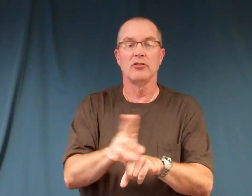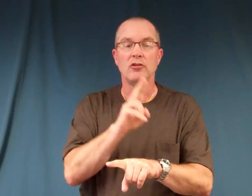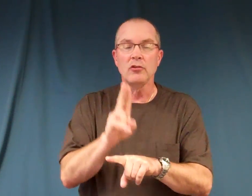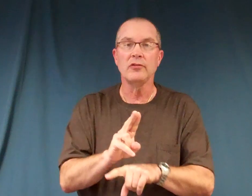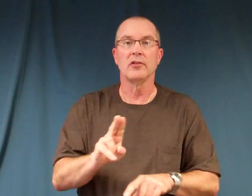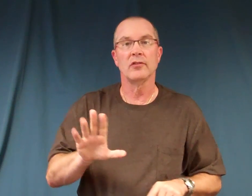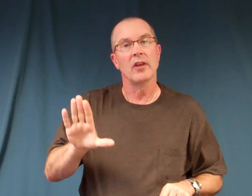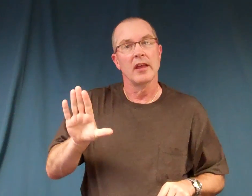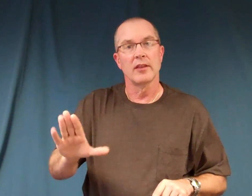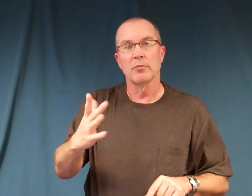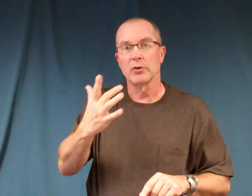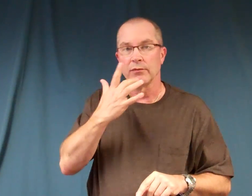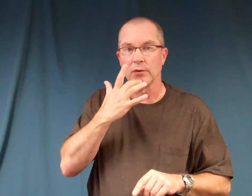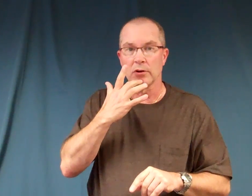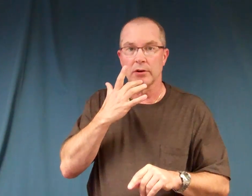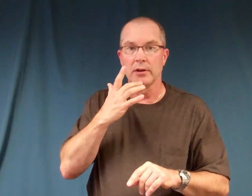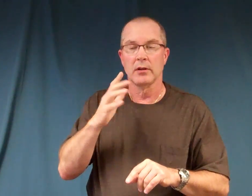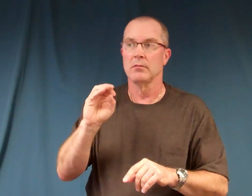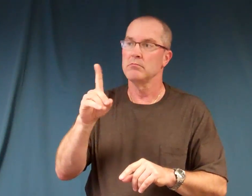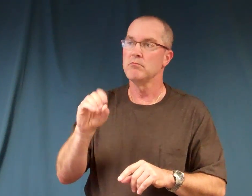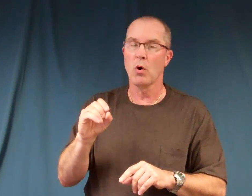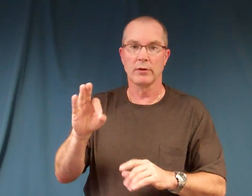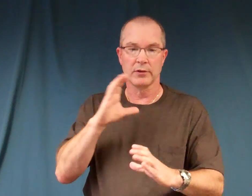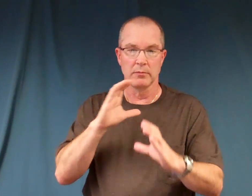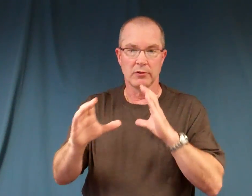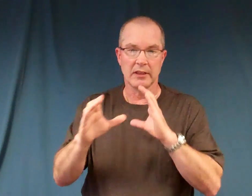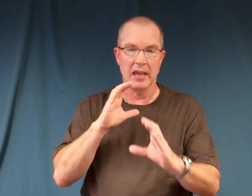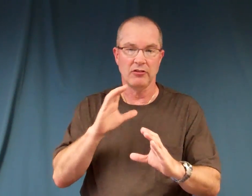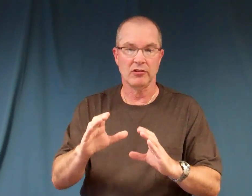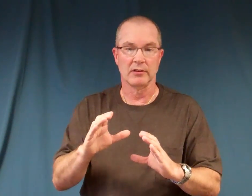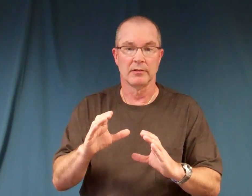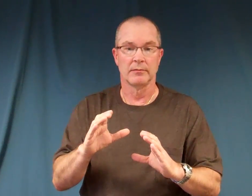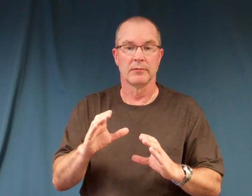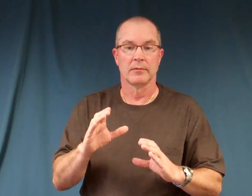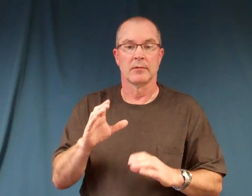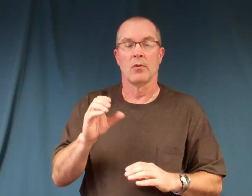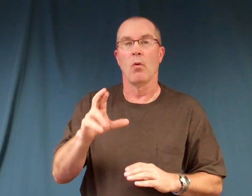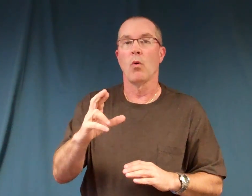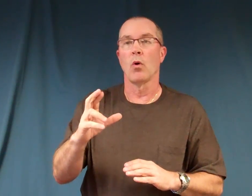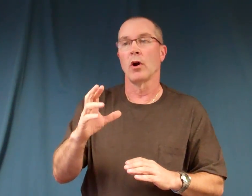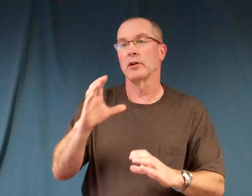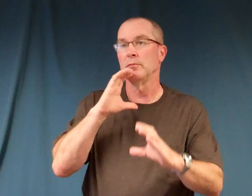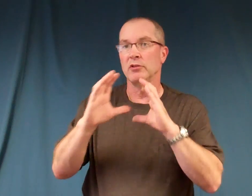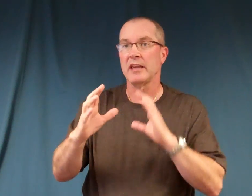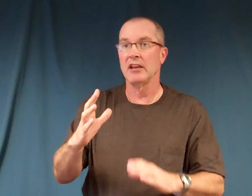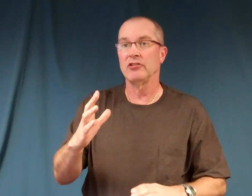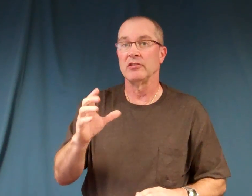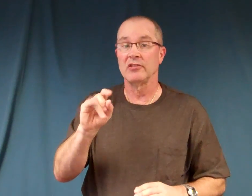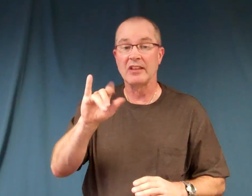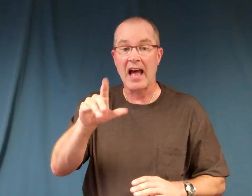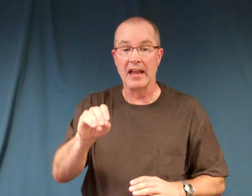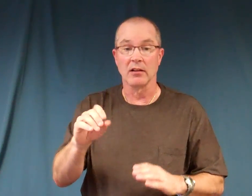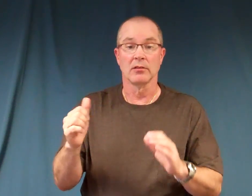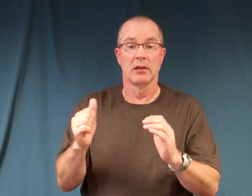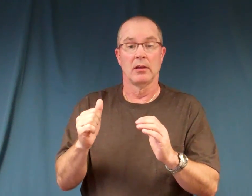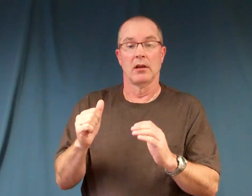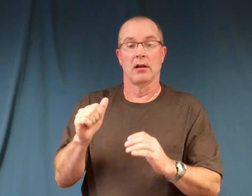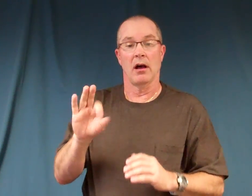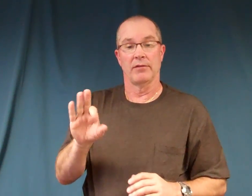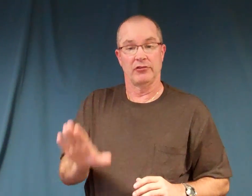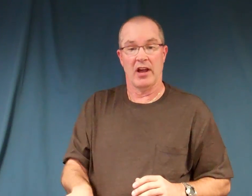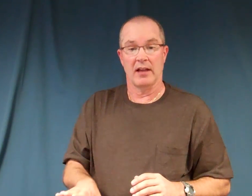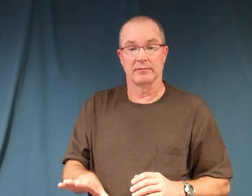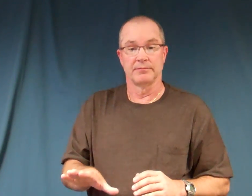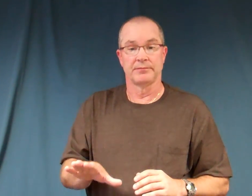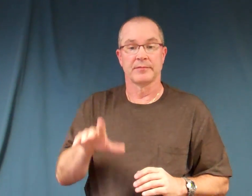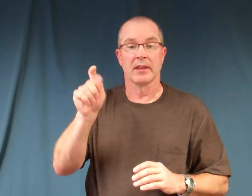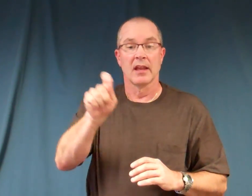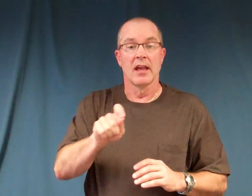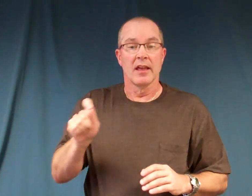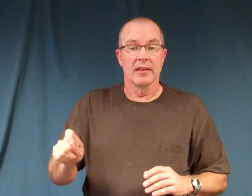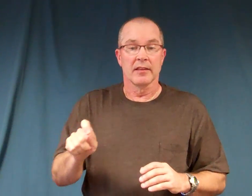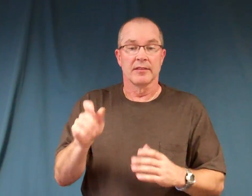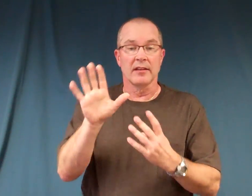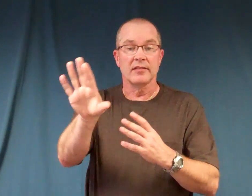and uses their preferred mode of communication or communication style of the child. Thus,